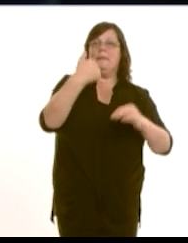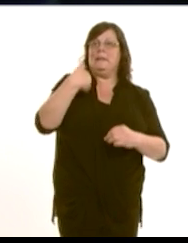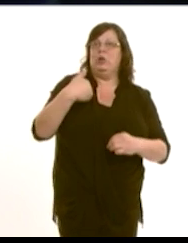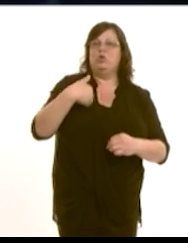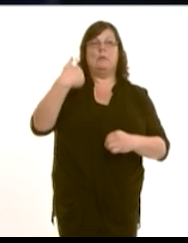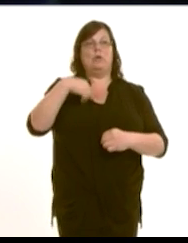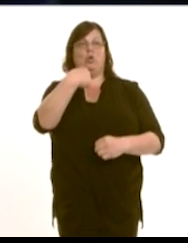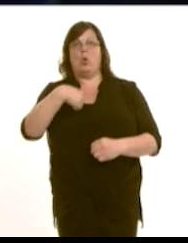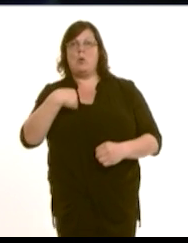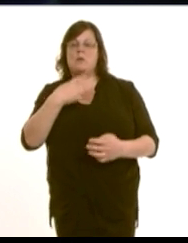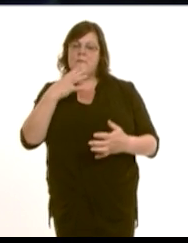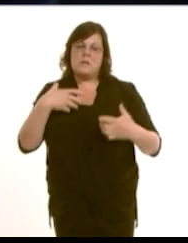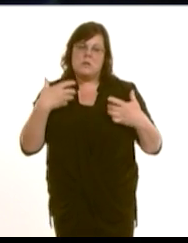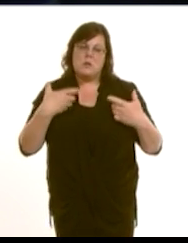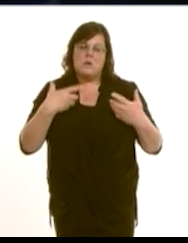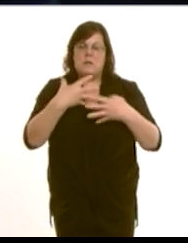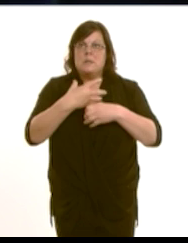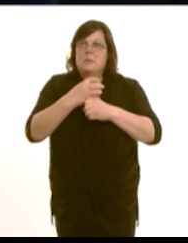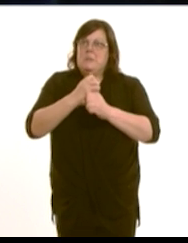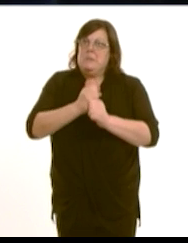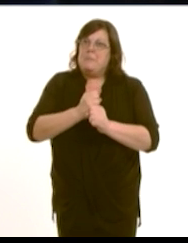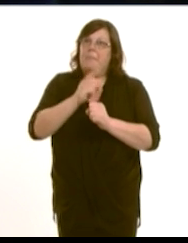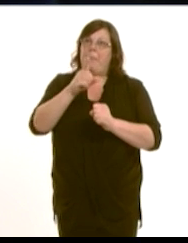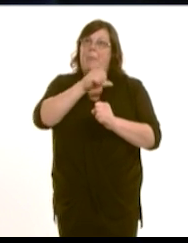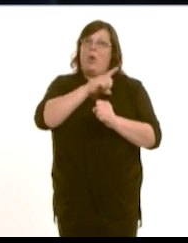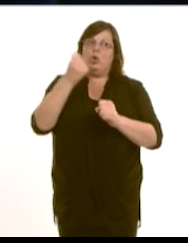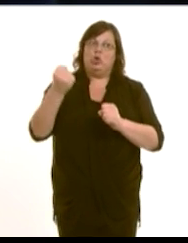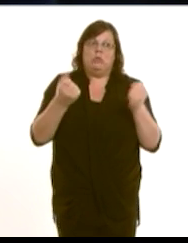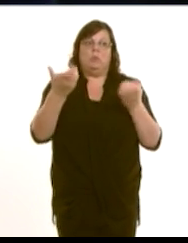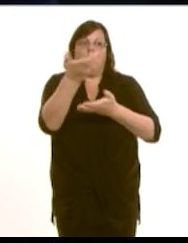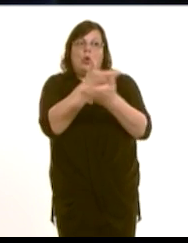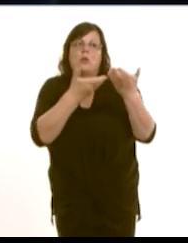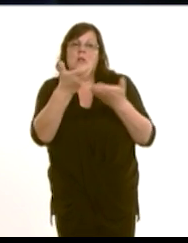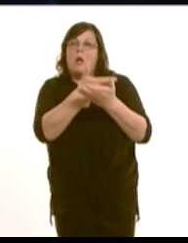and disappointed and consider the statutory consultation to be meaningless, particularly